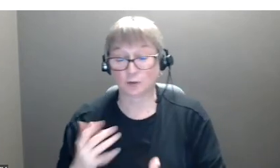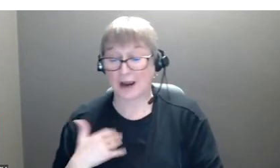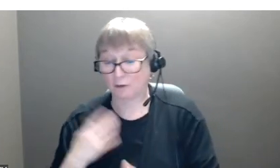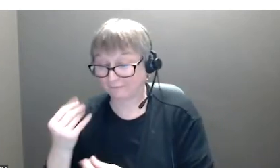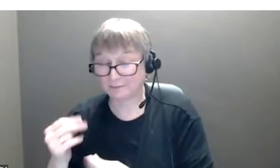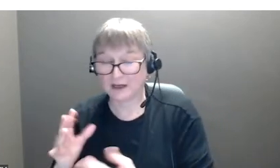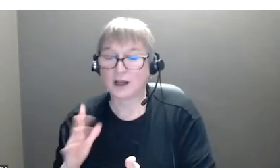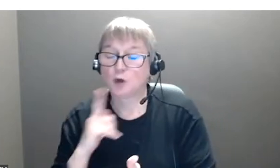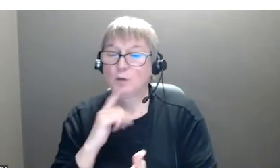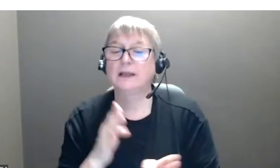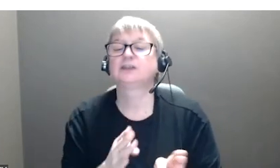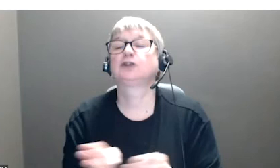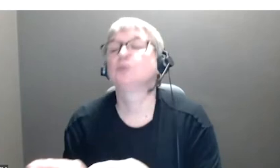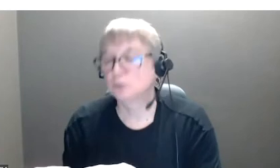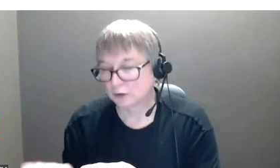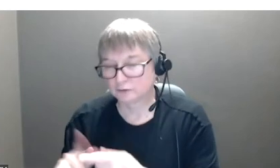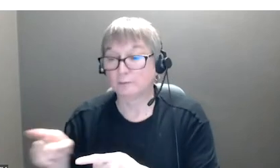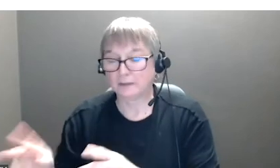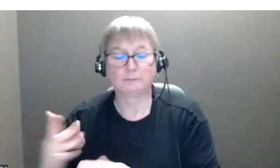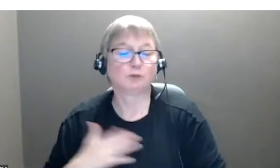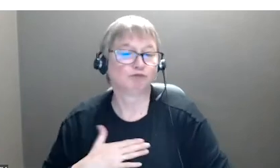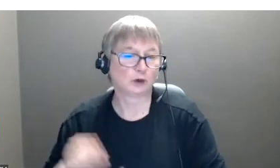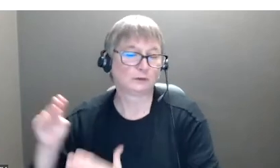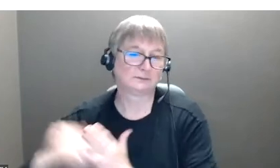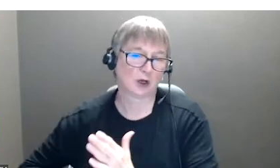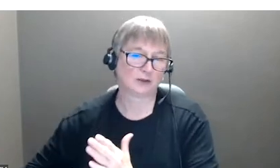So, with respect to the diversity profile of participants in the Opportunities